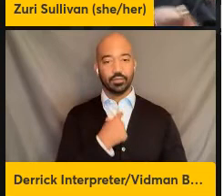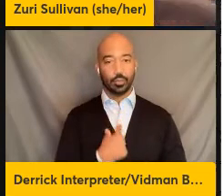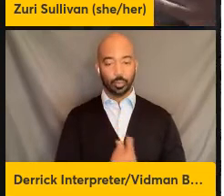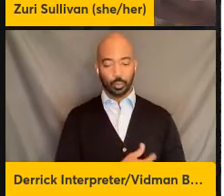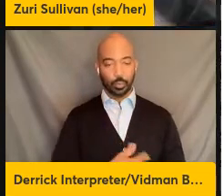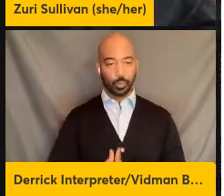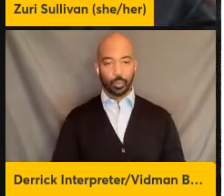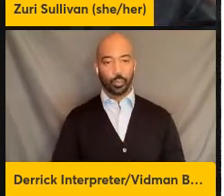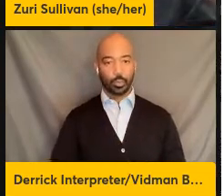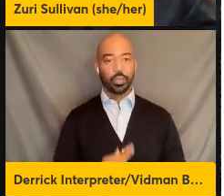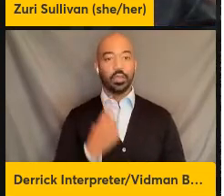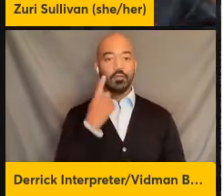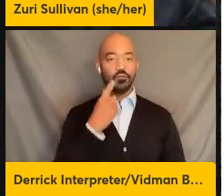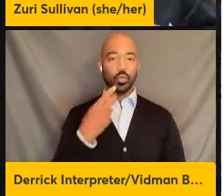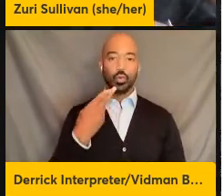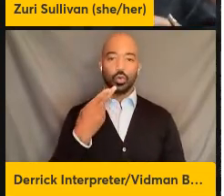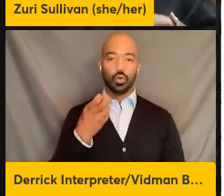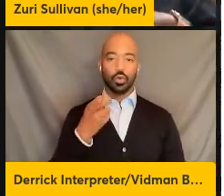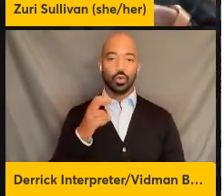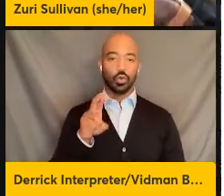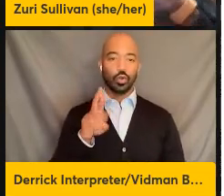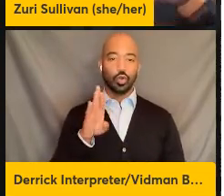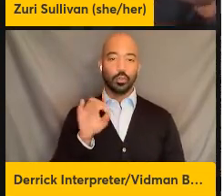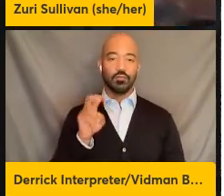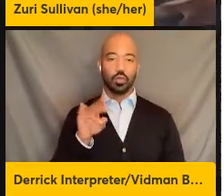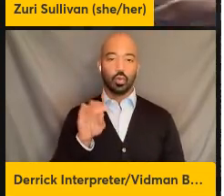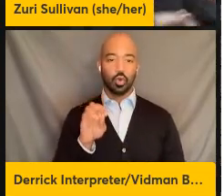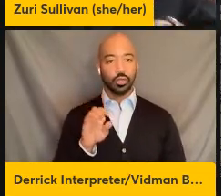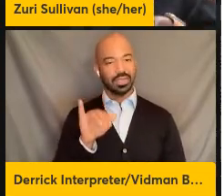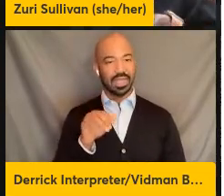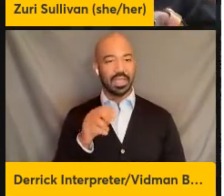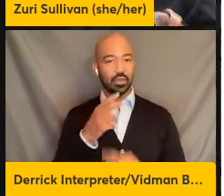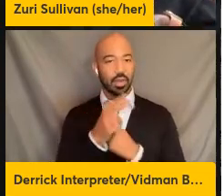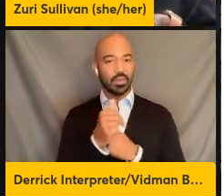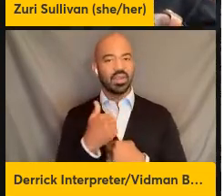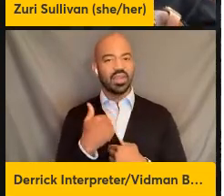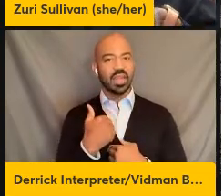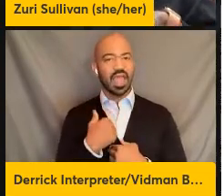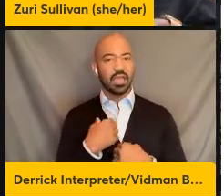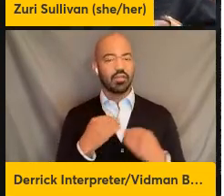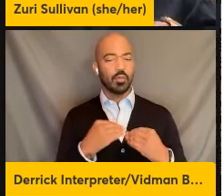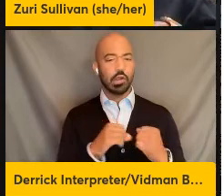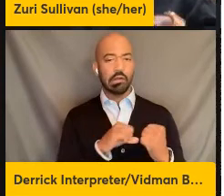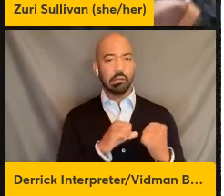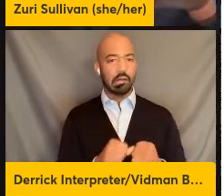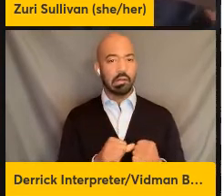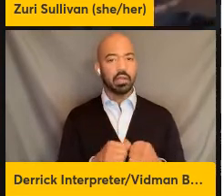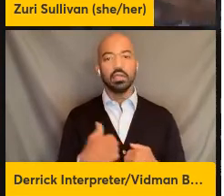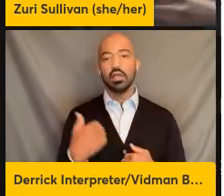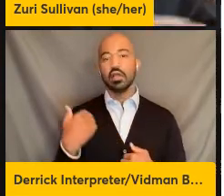and rabbit, for example, we can see that they have an exaggerated small intestine and cecum, which enables them to